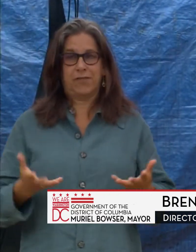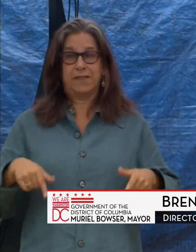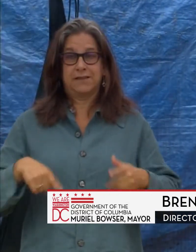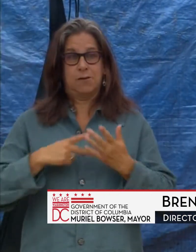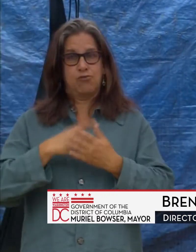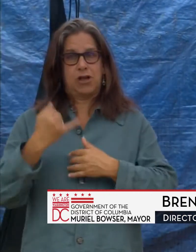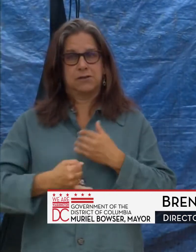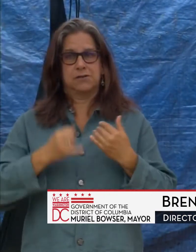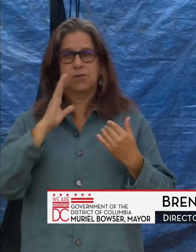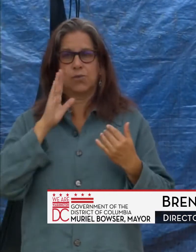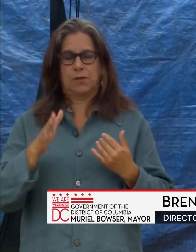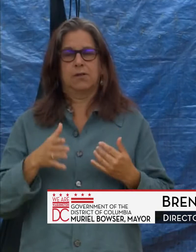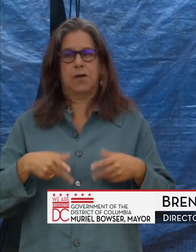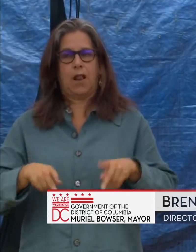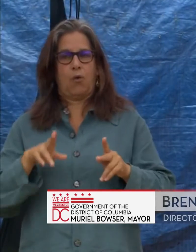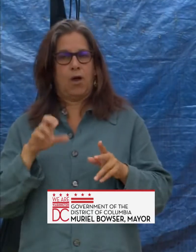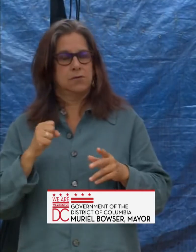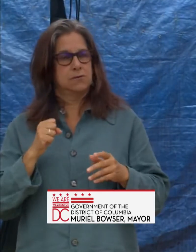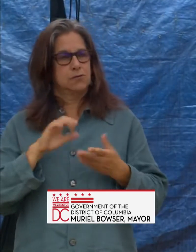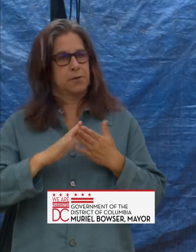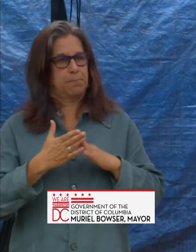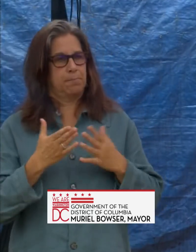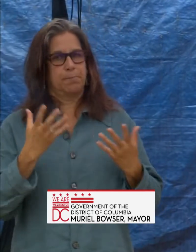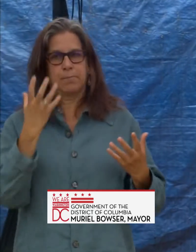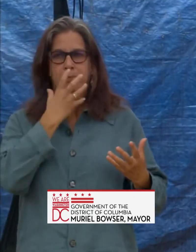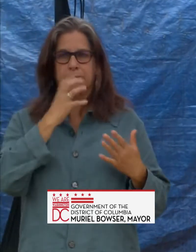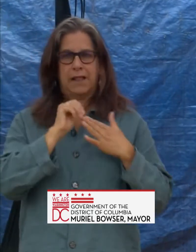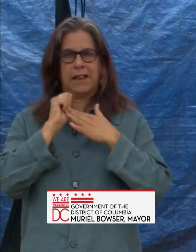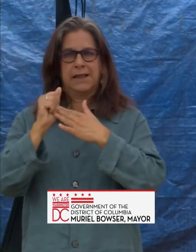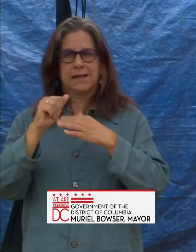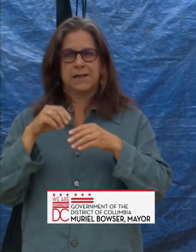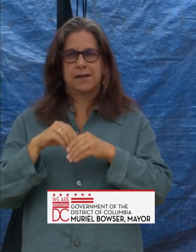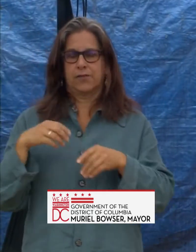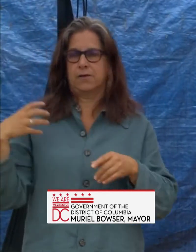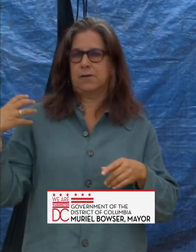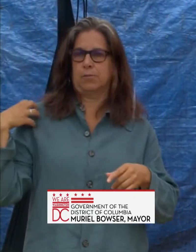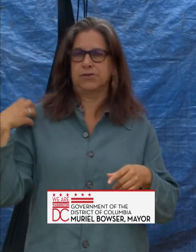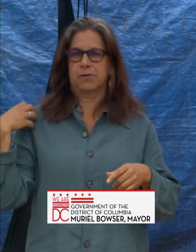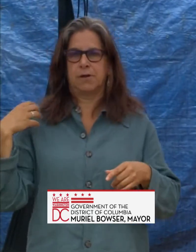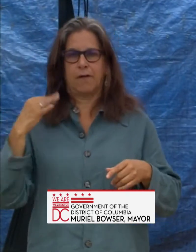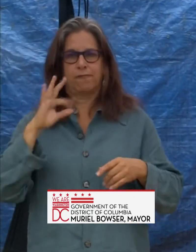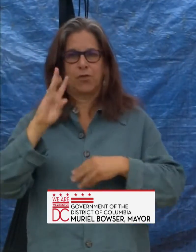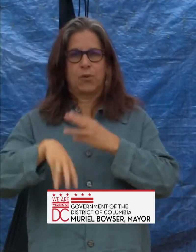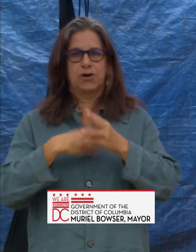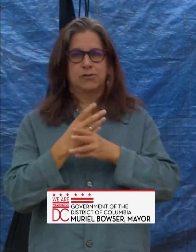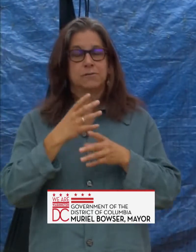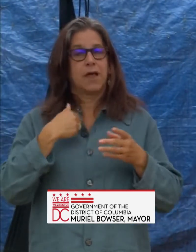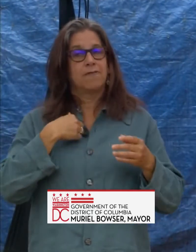ITS GREEN ROOF AND HIGH EFFICIENCY WINDOWS AND PLUMBING FIXTURES ARE A WELCOME ADDITION.